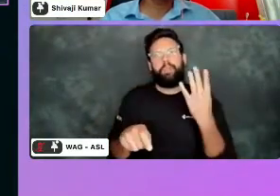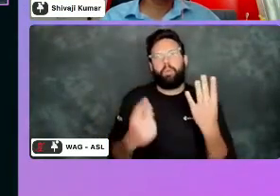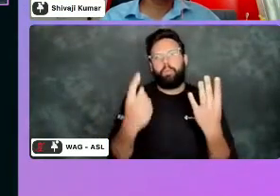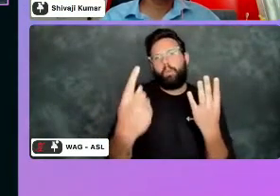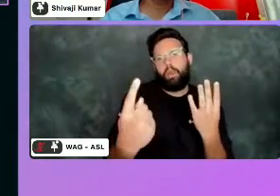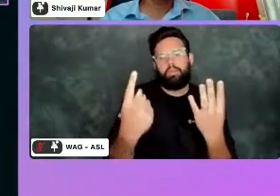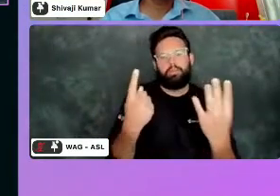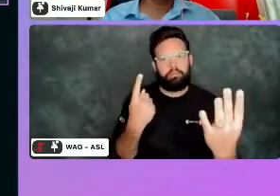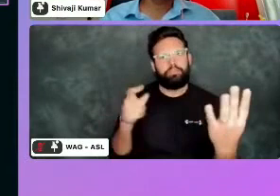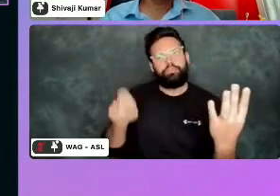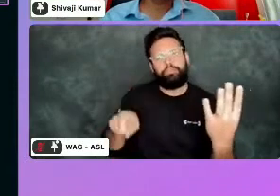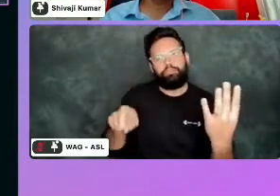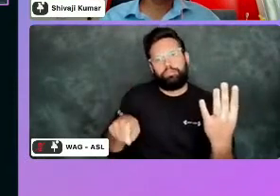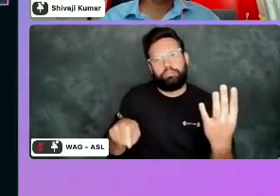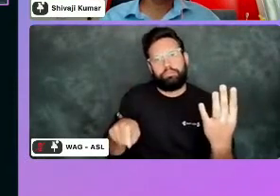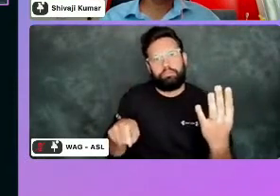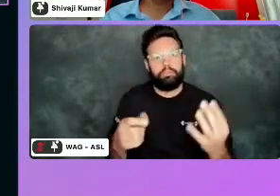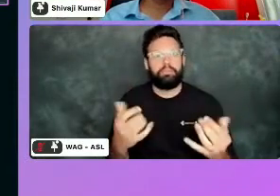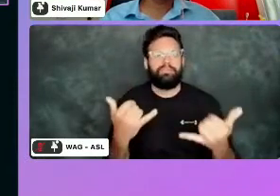And that's what we need to be AA compliant.